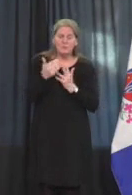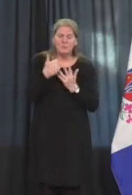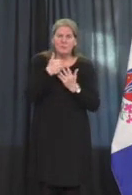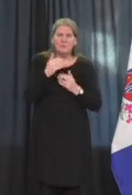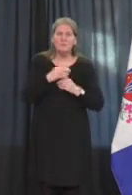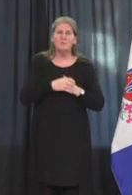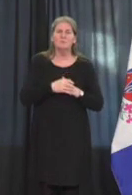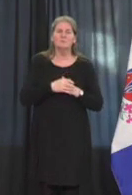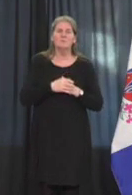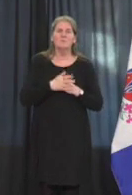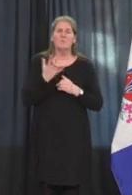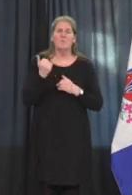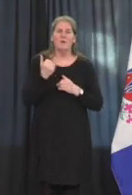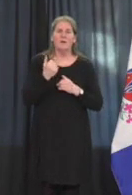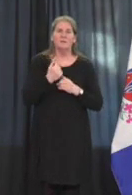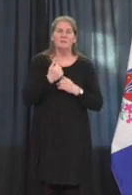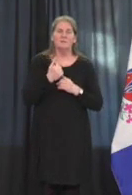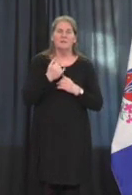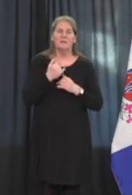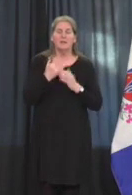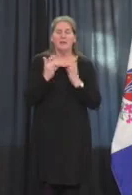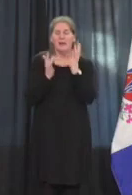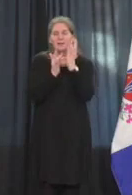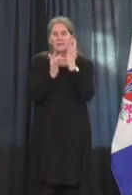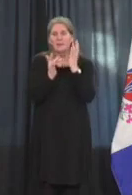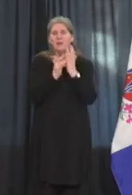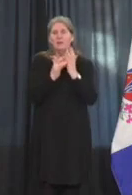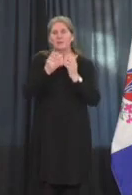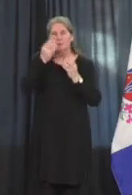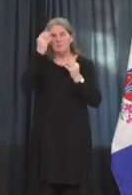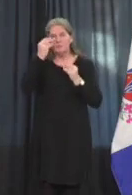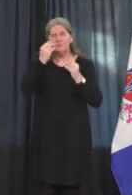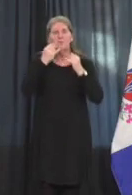SURE THAT OUR TELECOMMUNICATIONS CONTINUES TO WORK. THERE'S ALL SORTS OF THINGS.